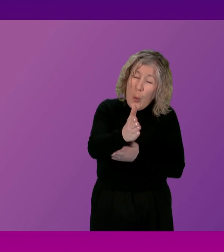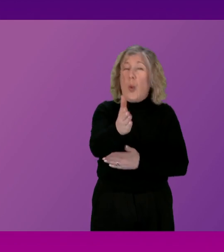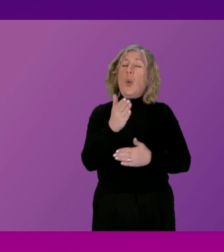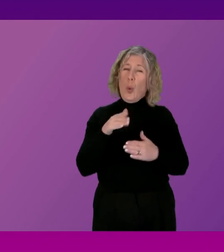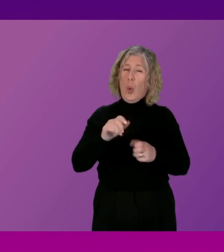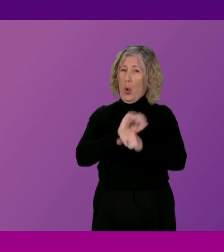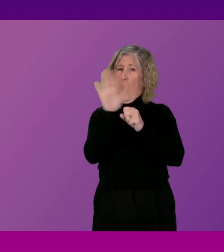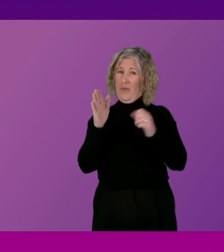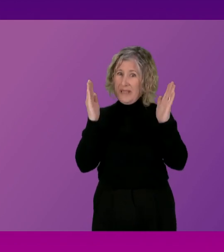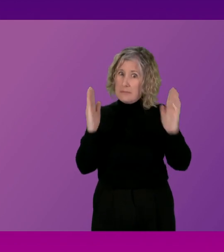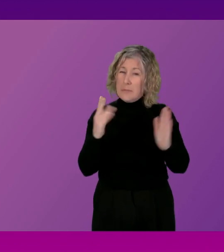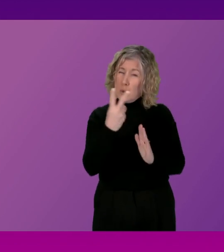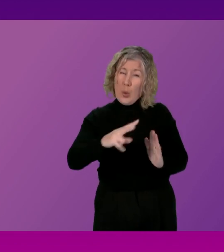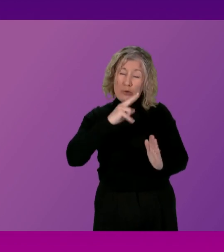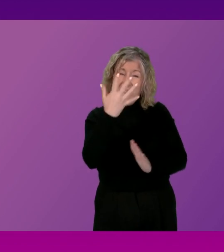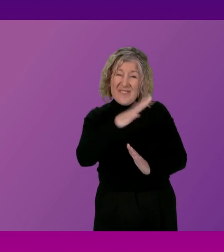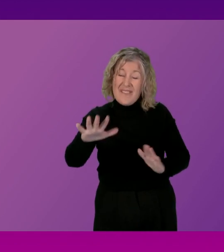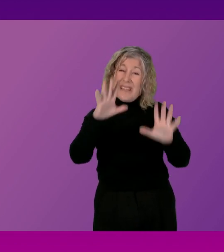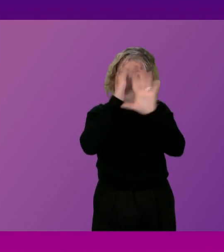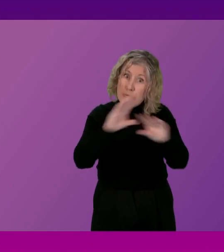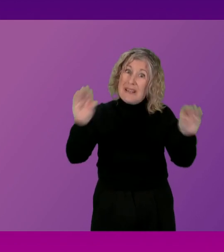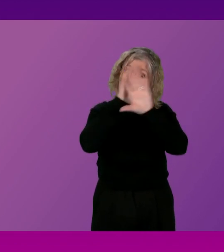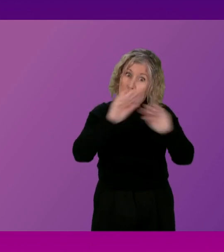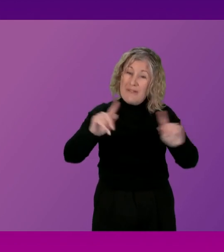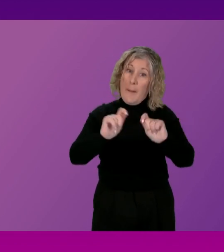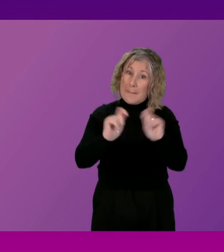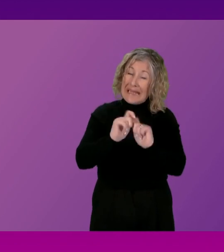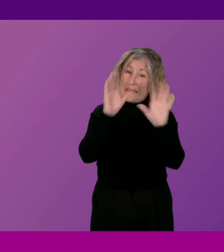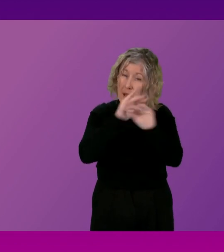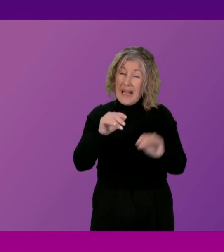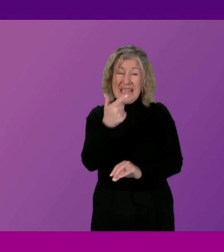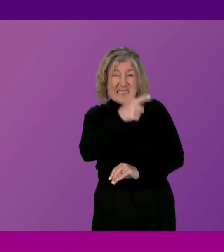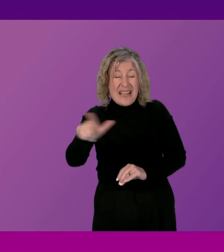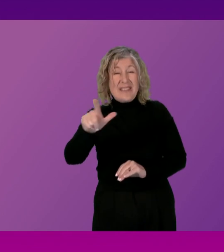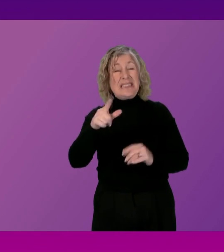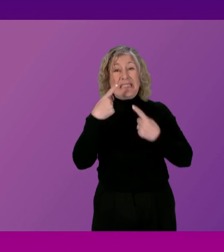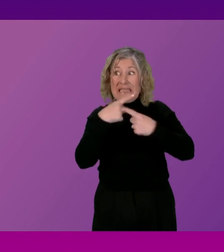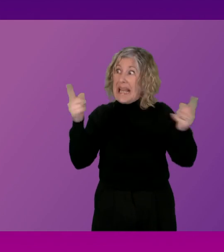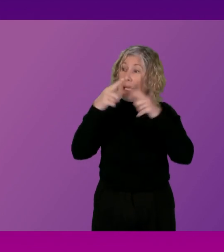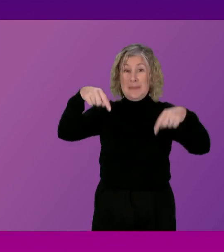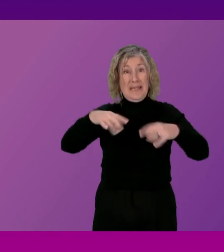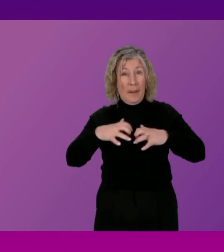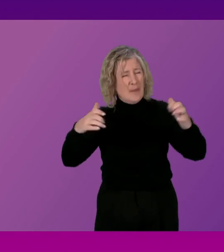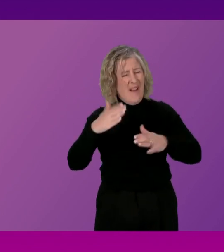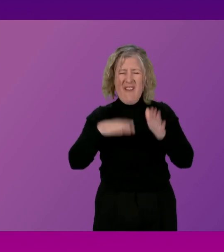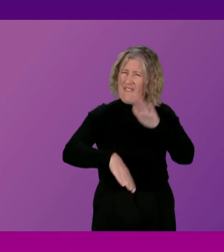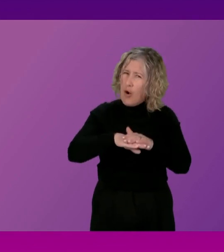Members! She made 70 parliamentary statements. There was full accountability and full transparency in answering questions.